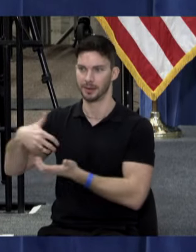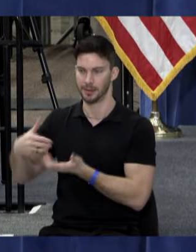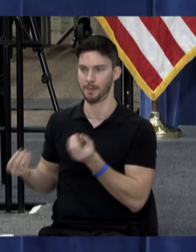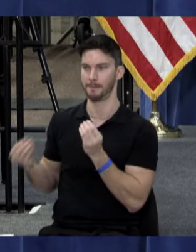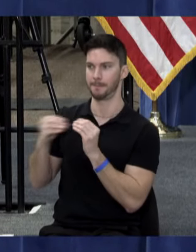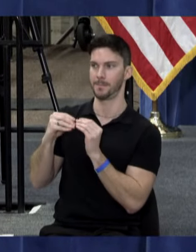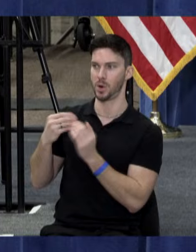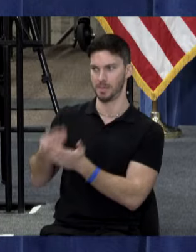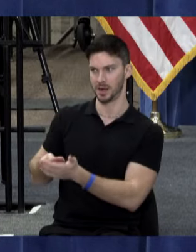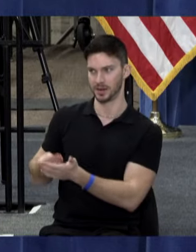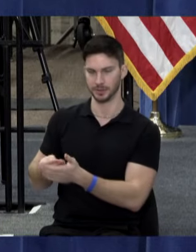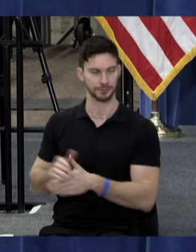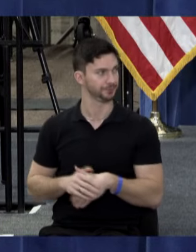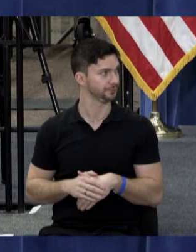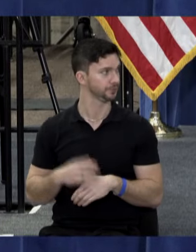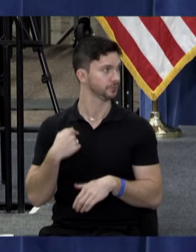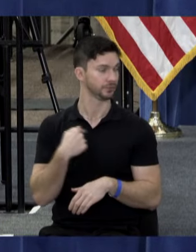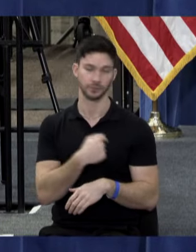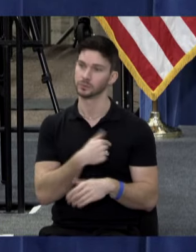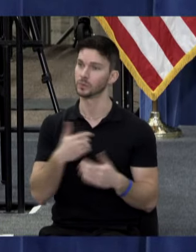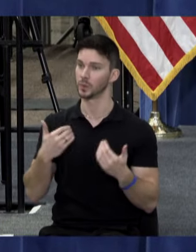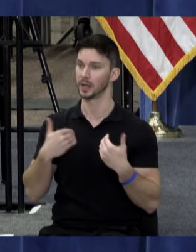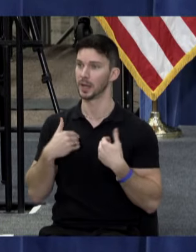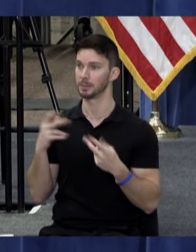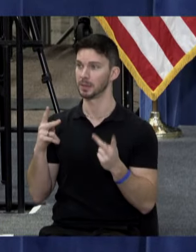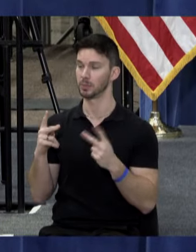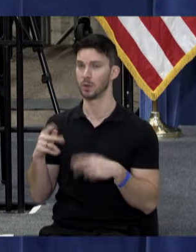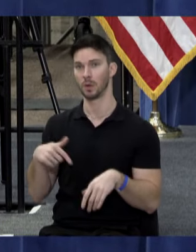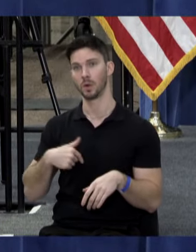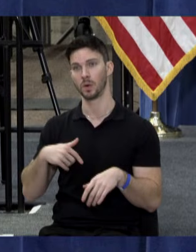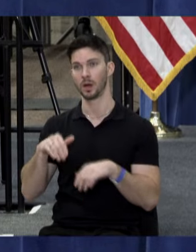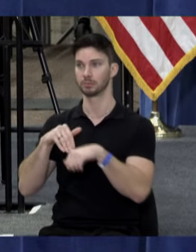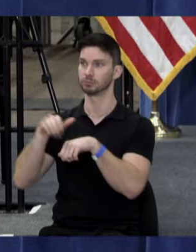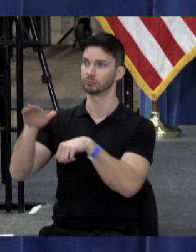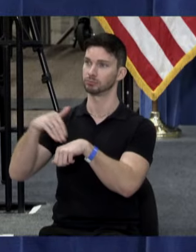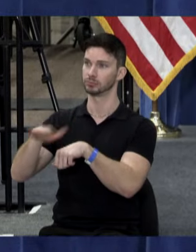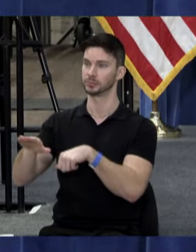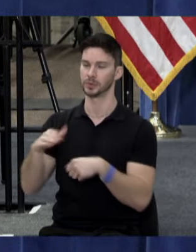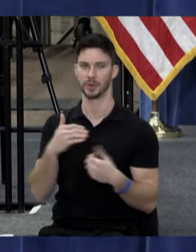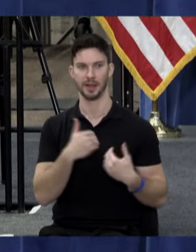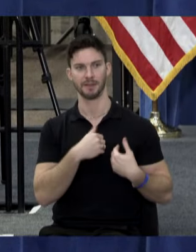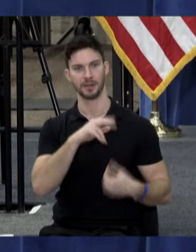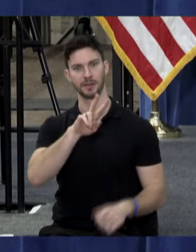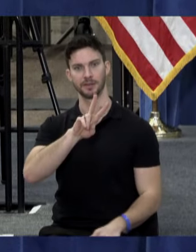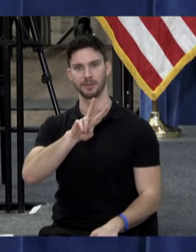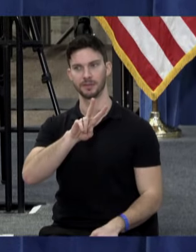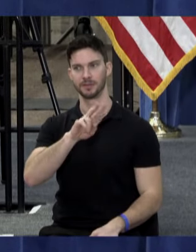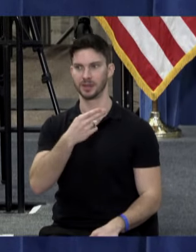just resend the to the insurance company. I found a VHA directive or actually Title